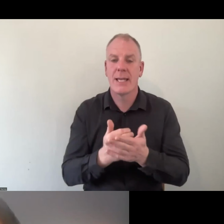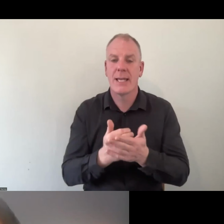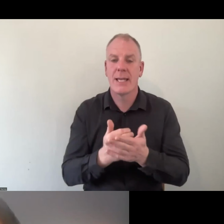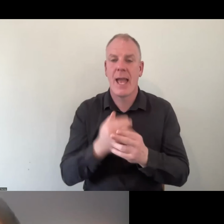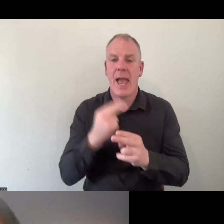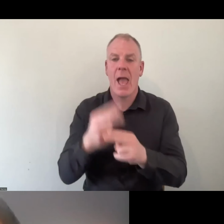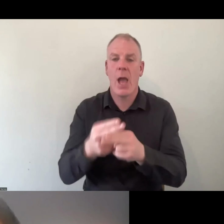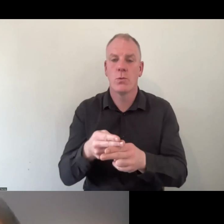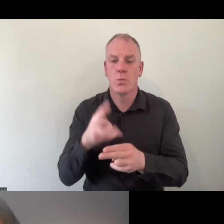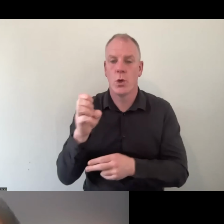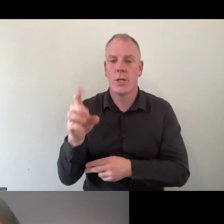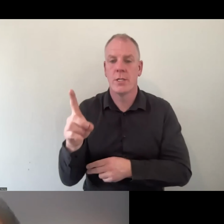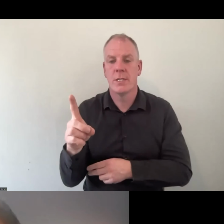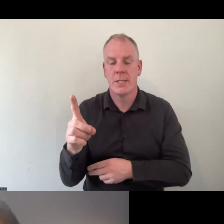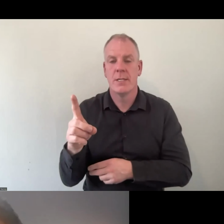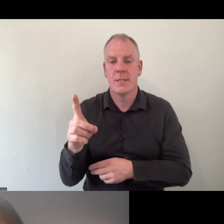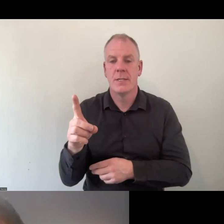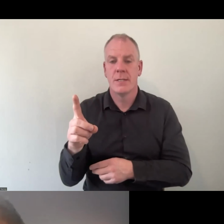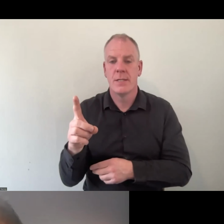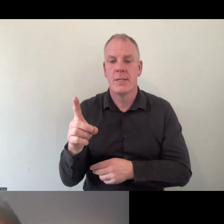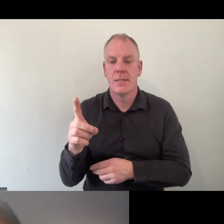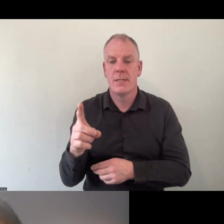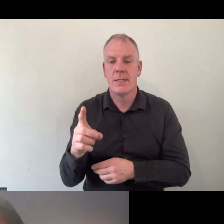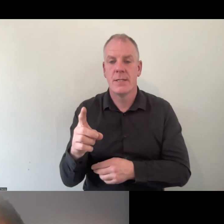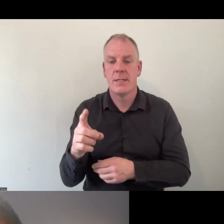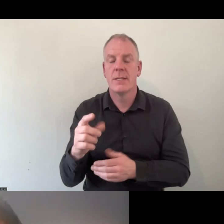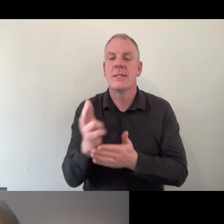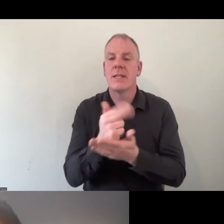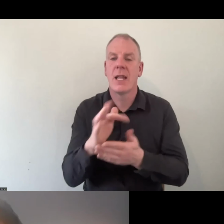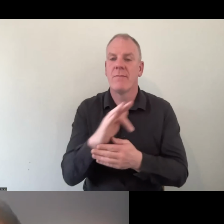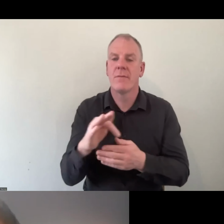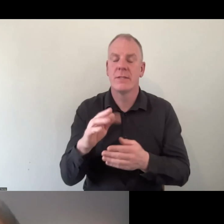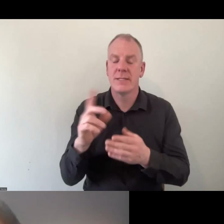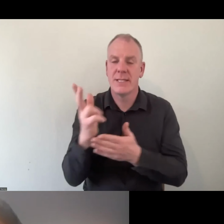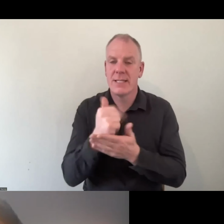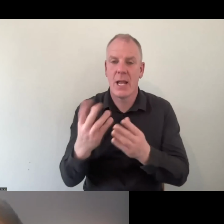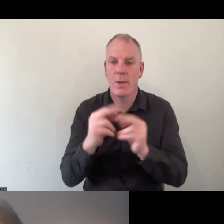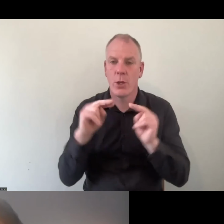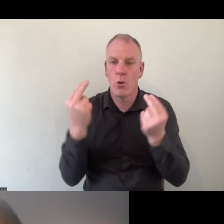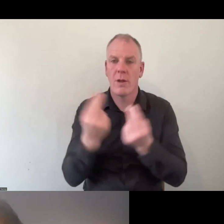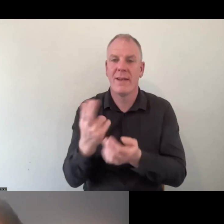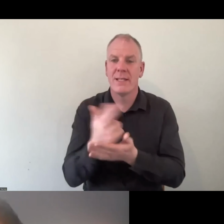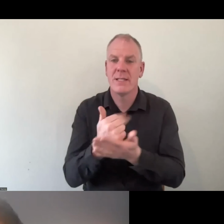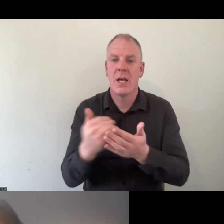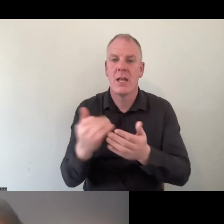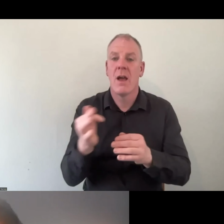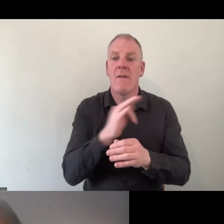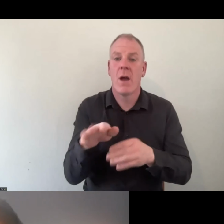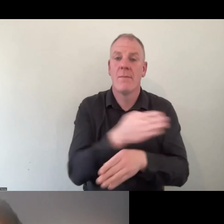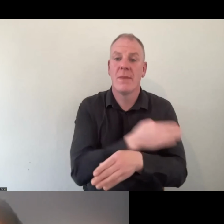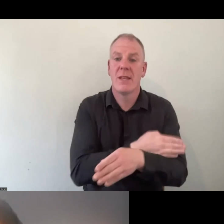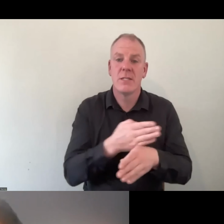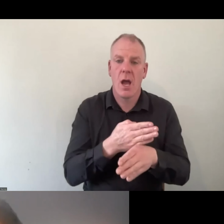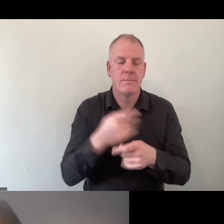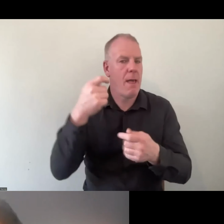..the design at the very start, the less accommodations we need to be considering down the road,